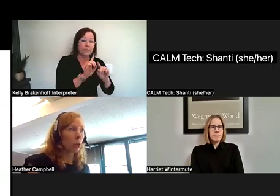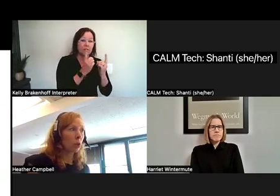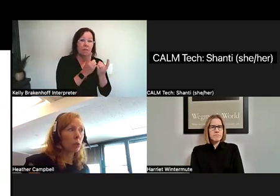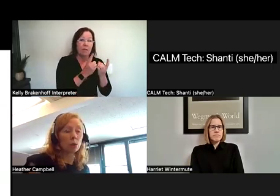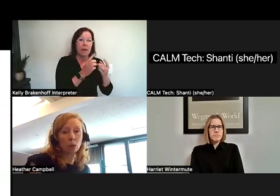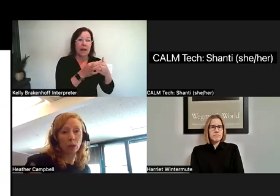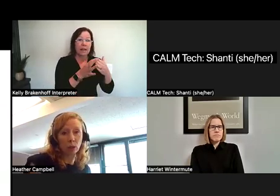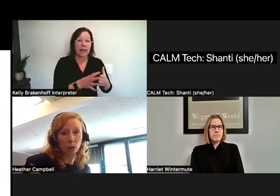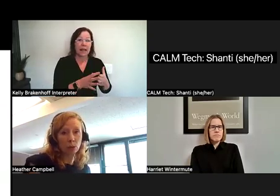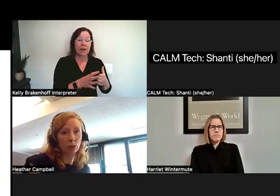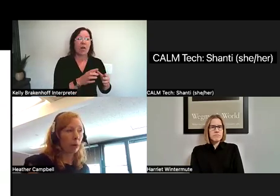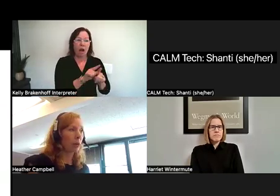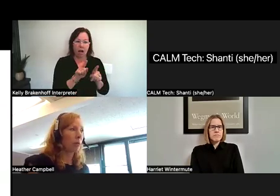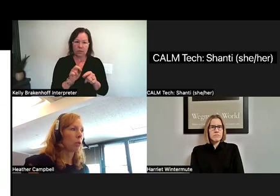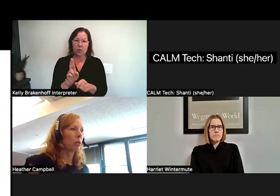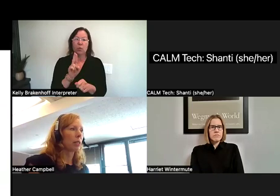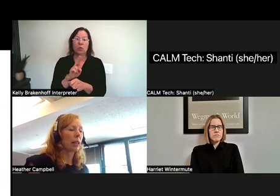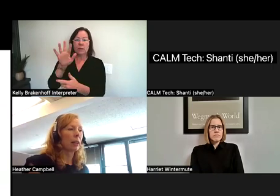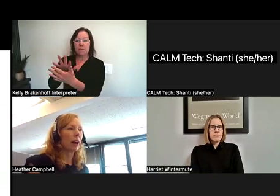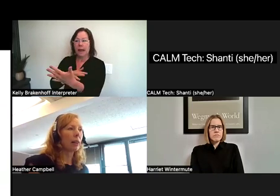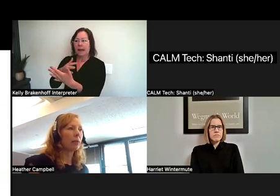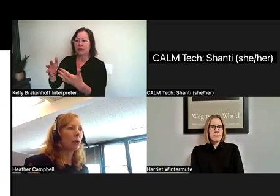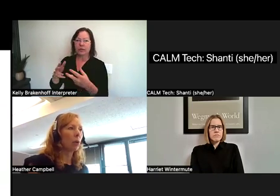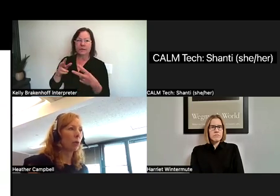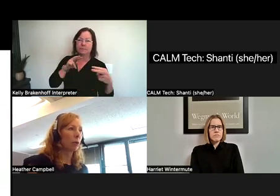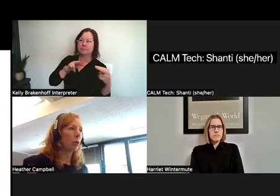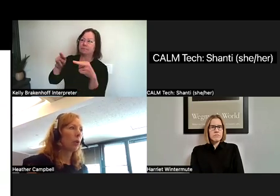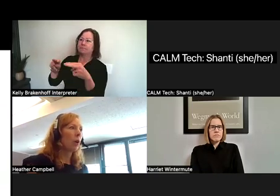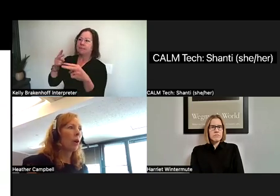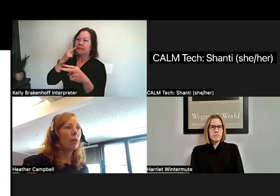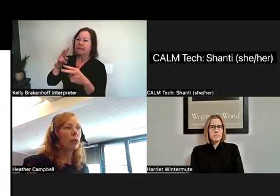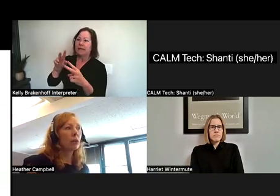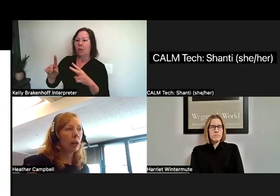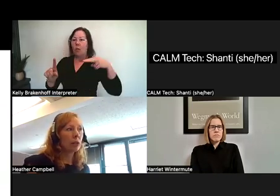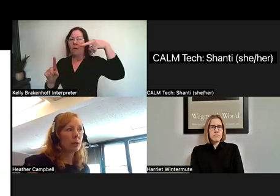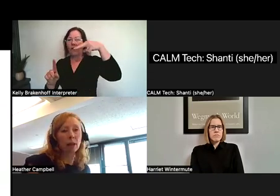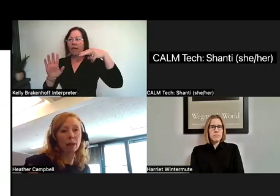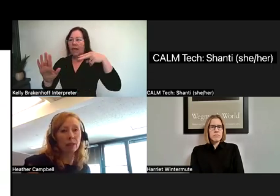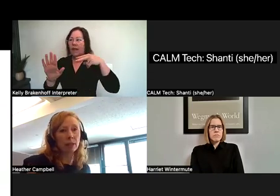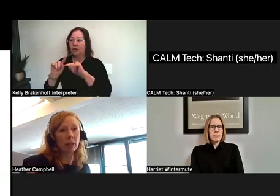units can also use the priority matrix to get a high level overview of their teams' activities at